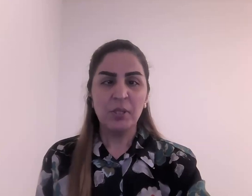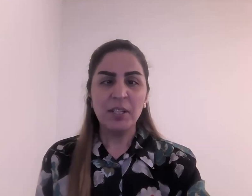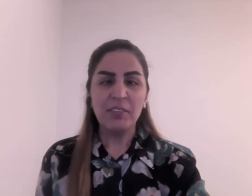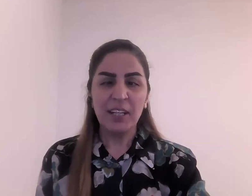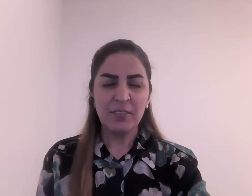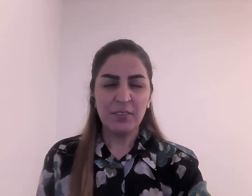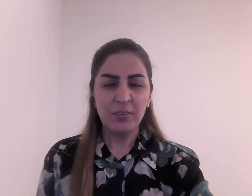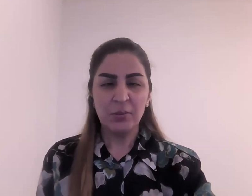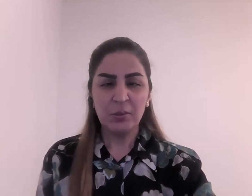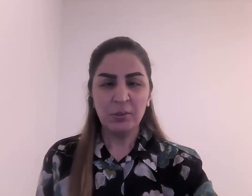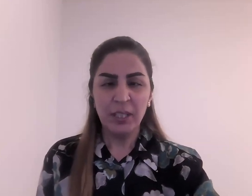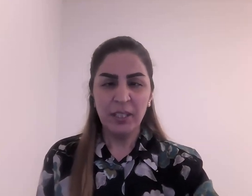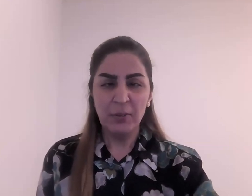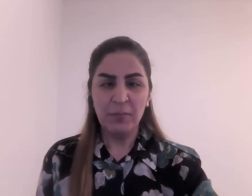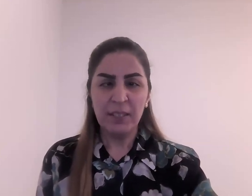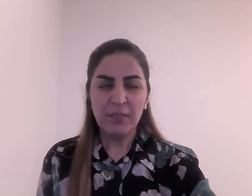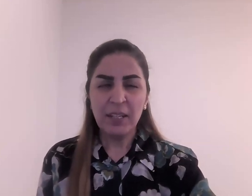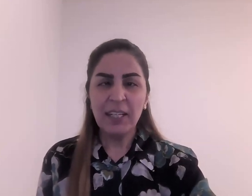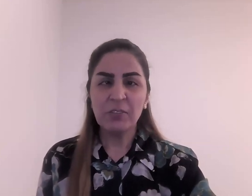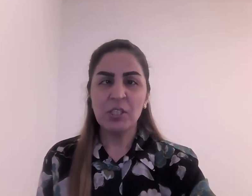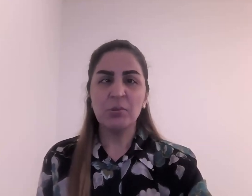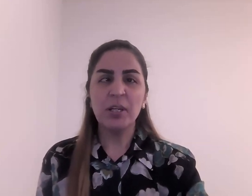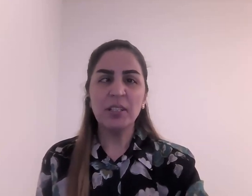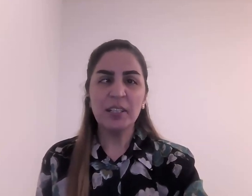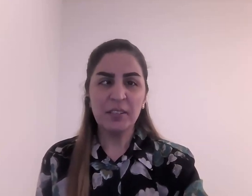access to sign language and do